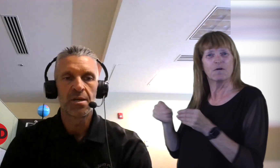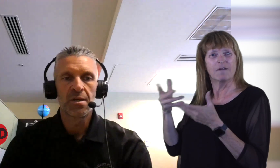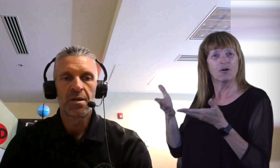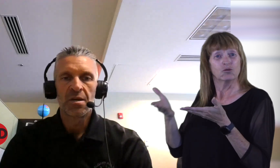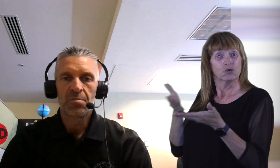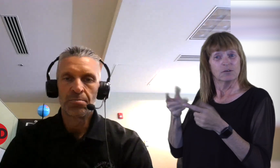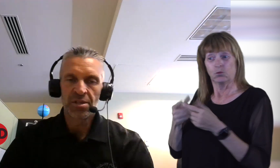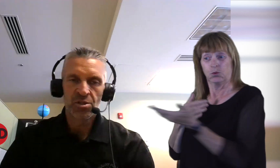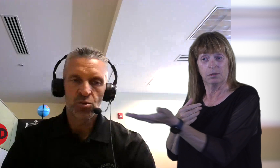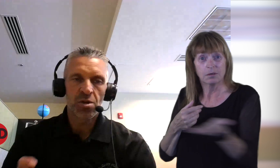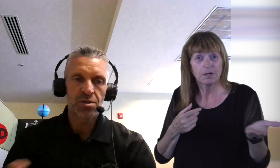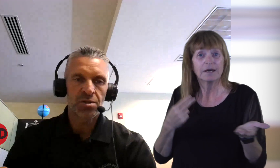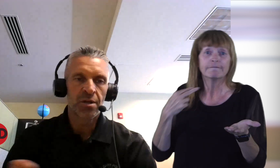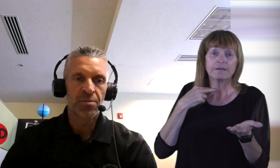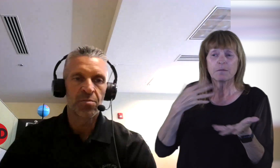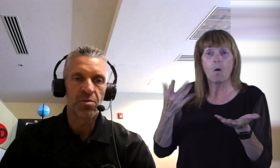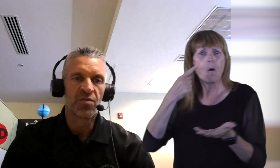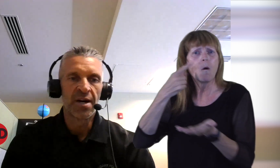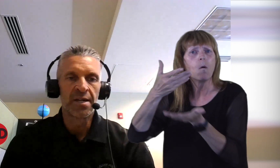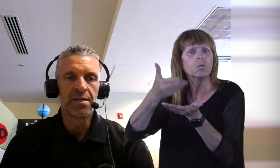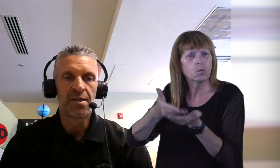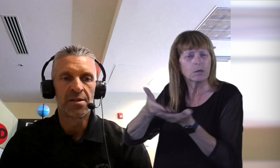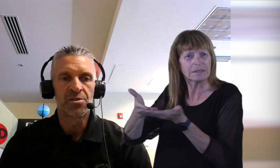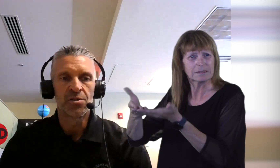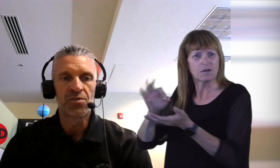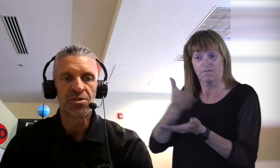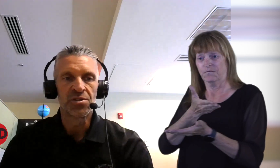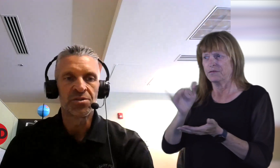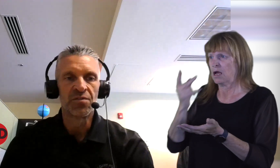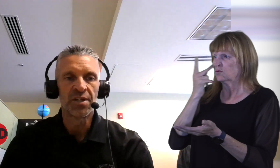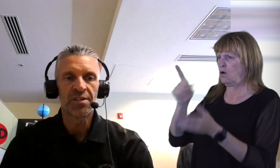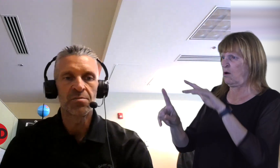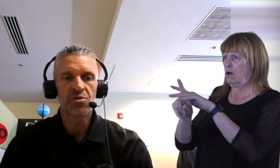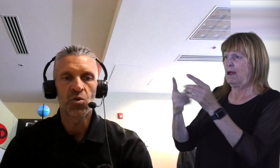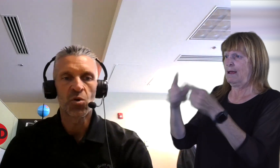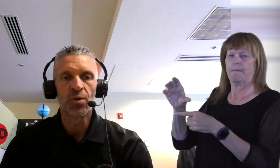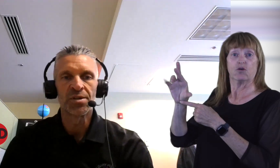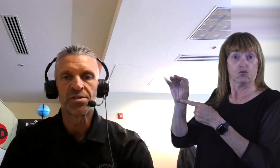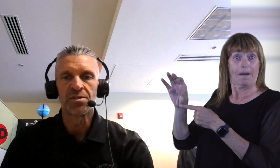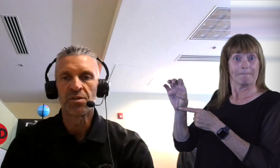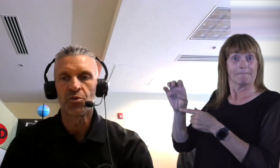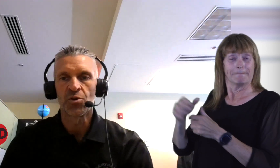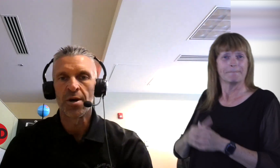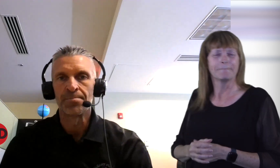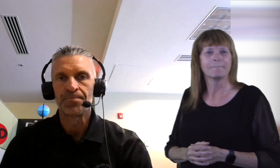but this will also help to provide services to victims or witnesses of crime.